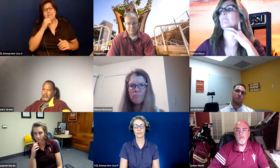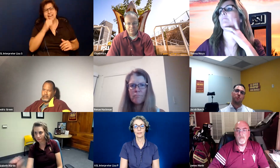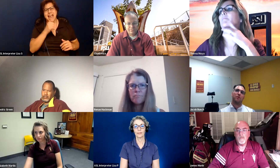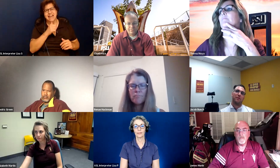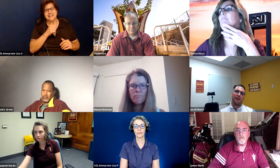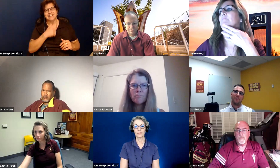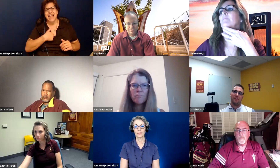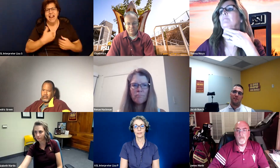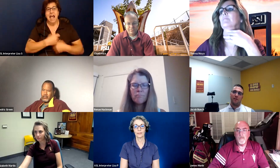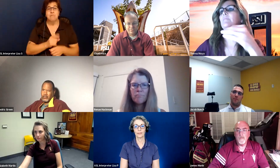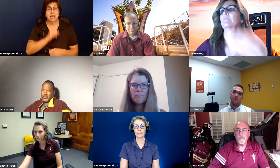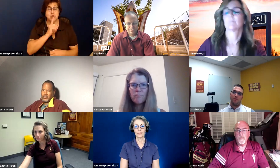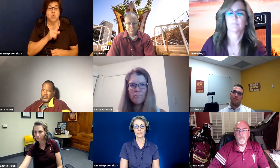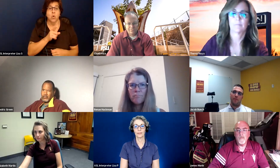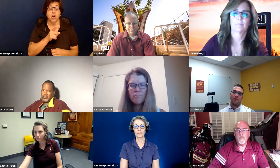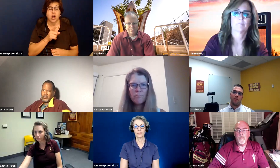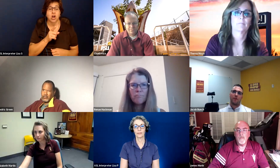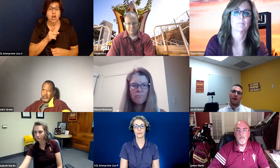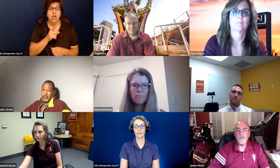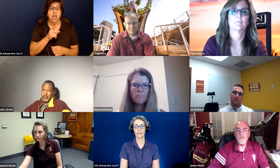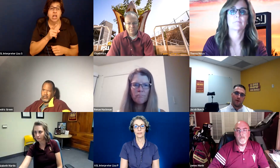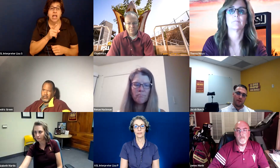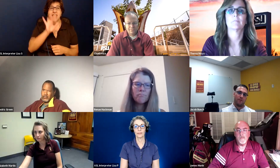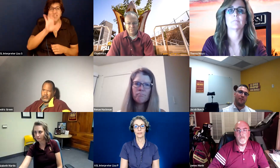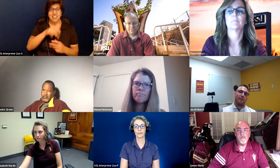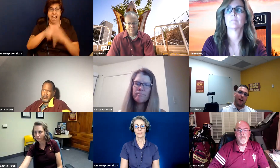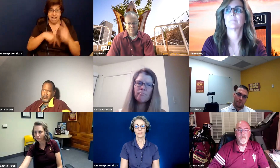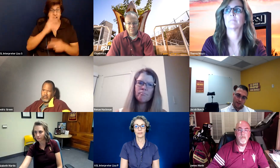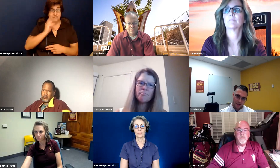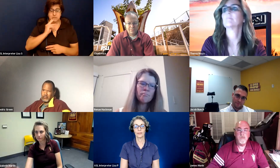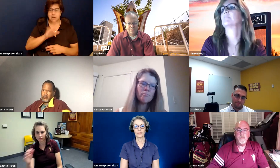that those kinds of experiences never happen again.